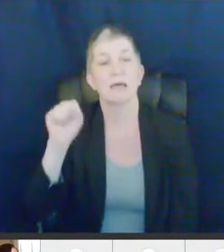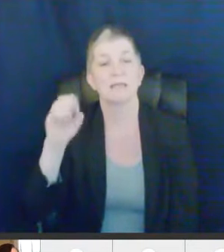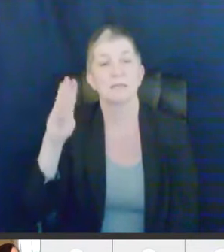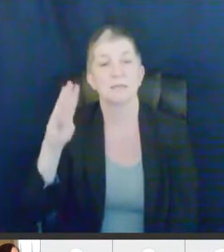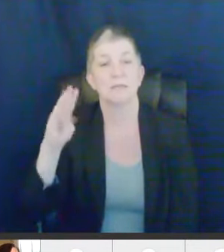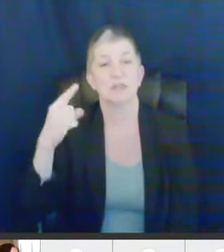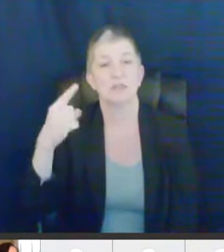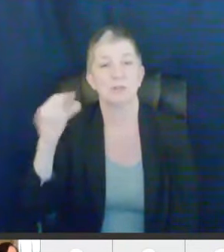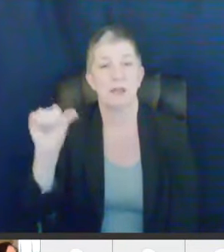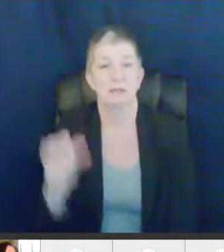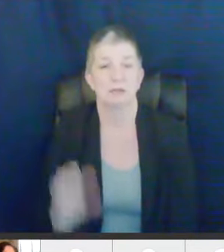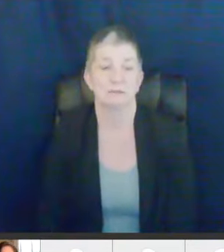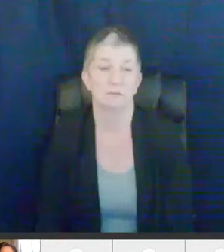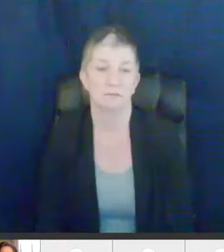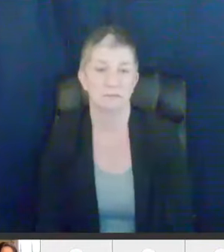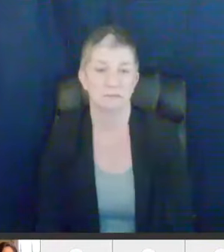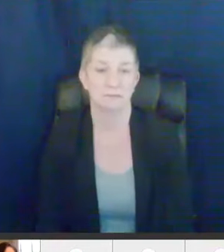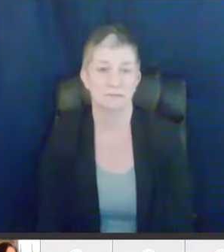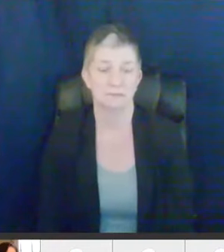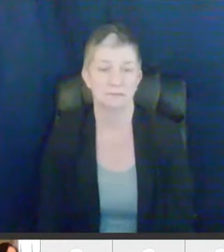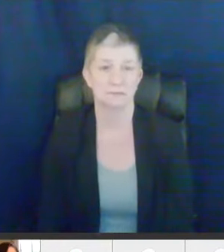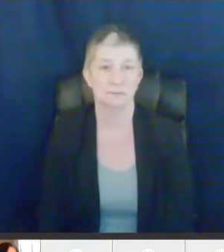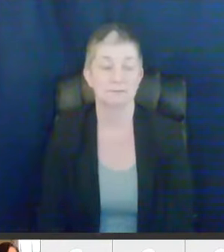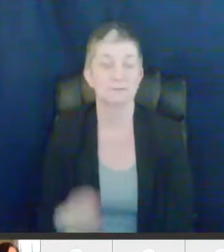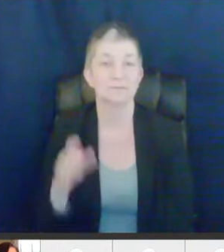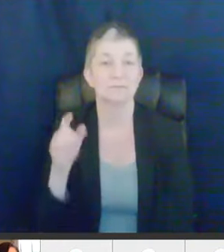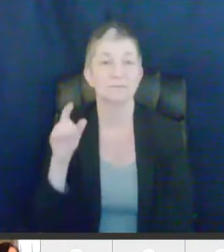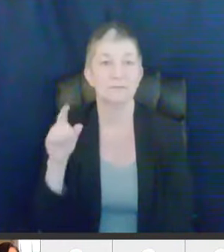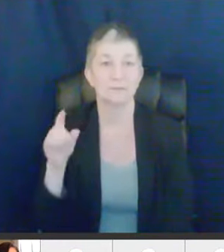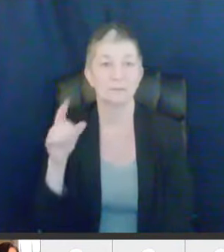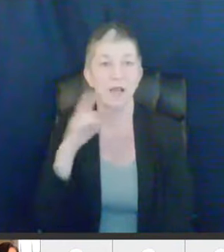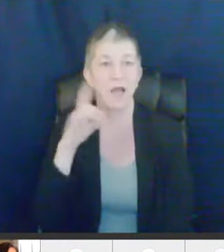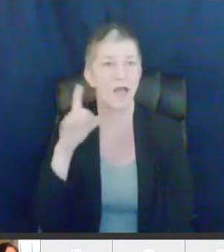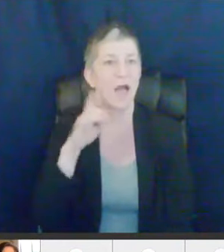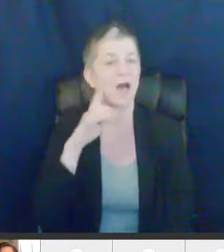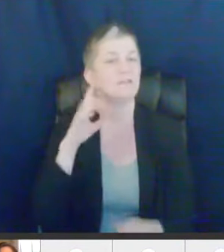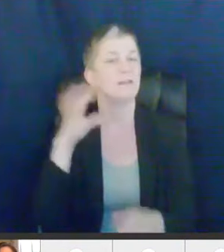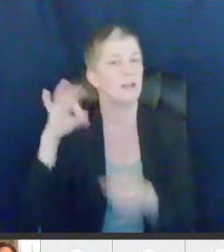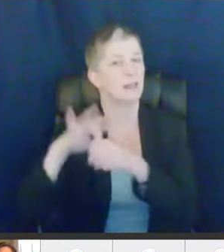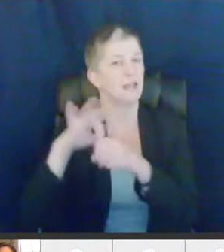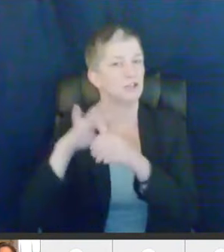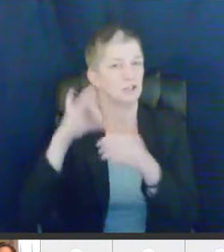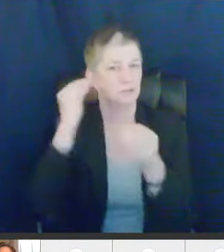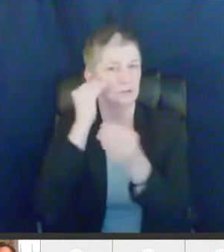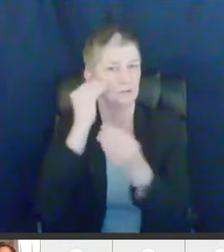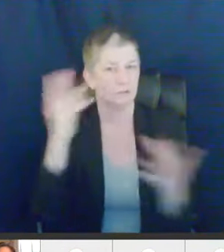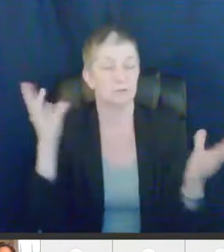and I also have an update this morning the county announced that we are